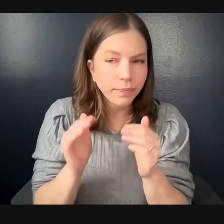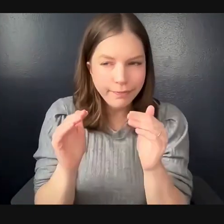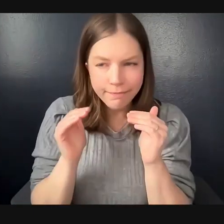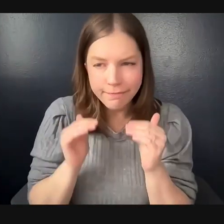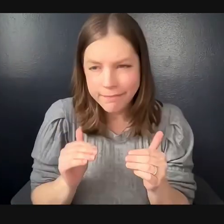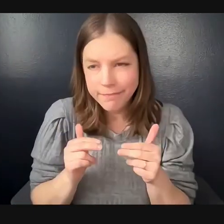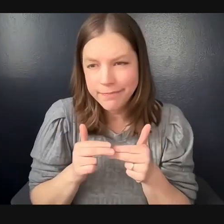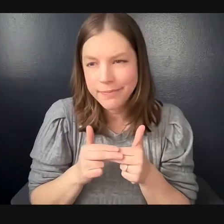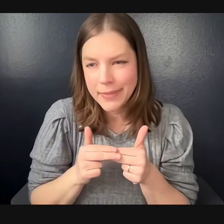Next slide.